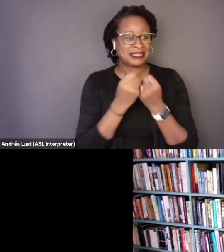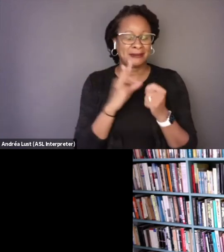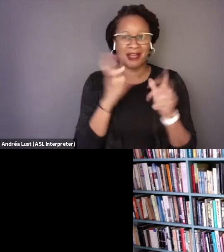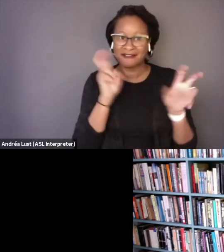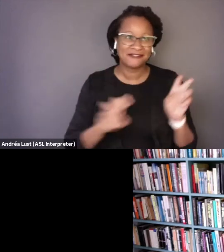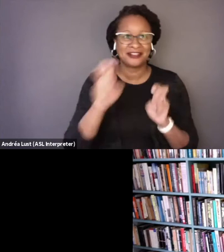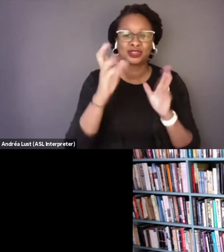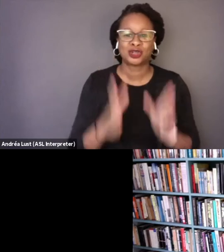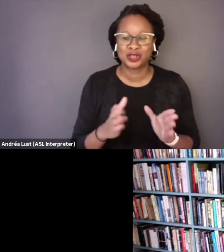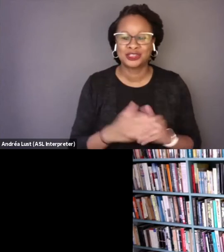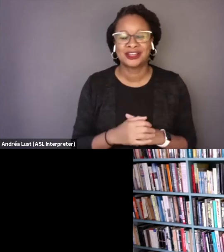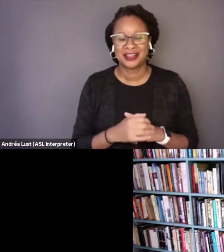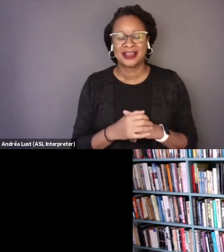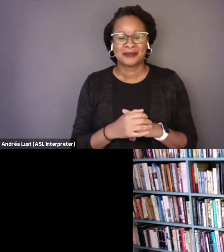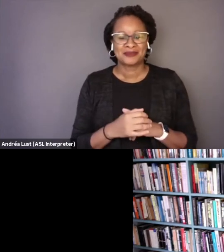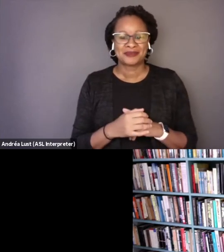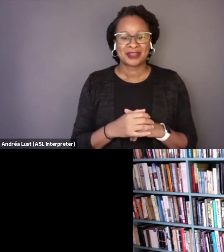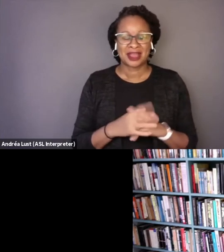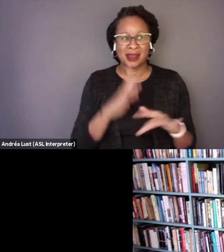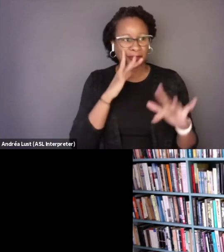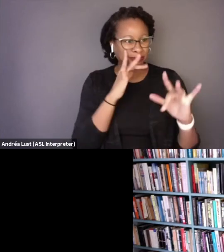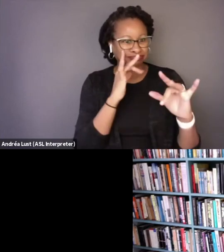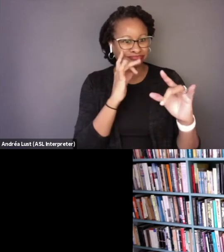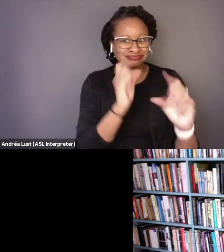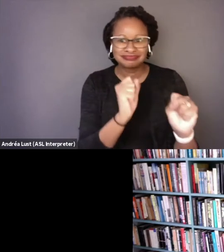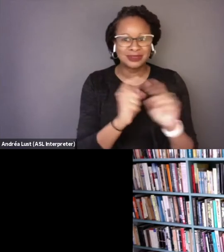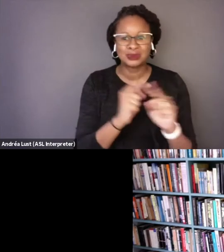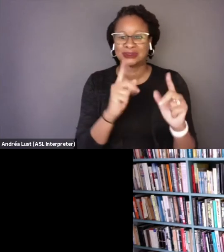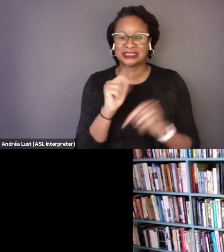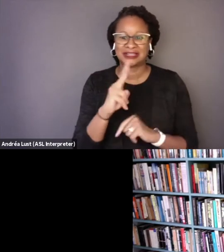and was glued to that set and it filled my head with all kinds